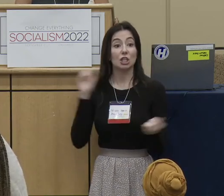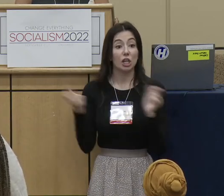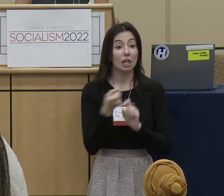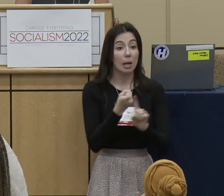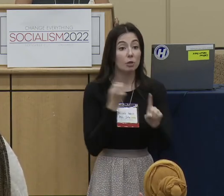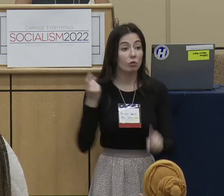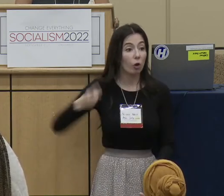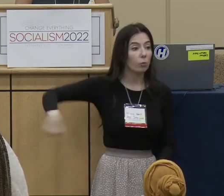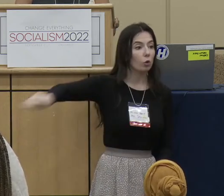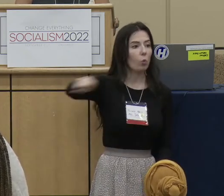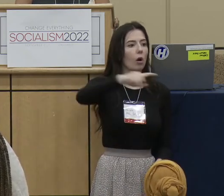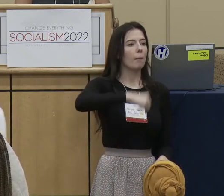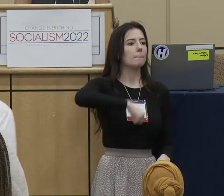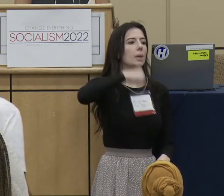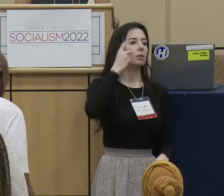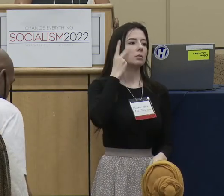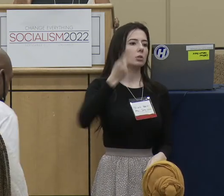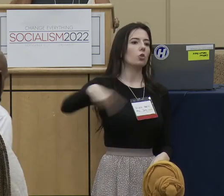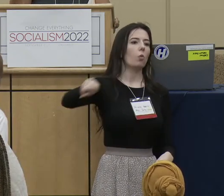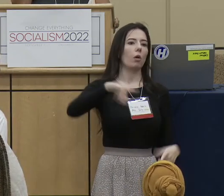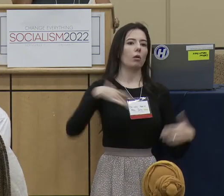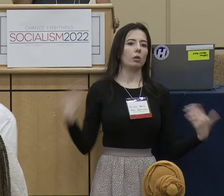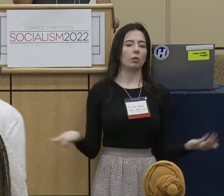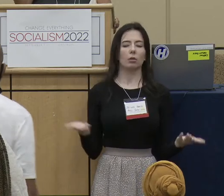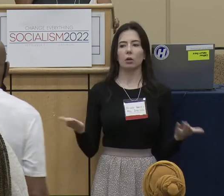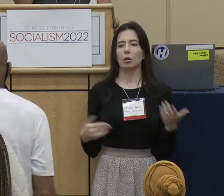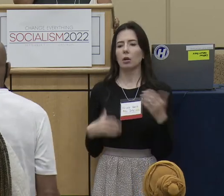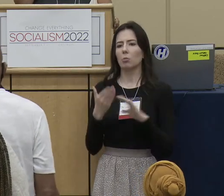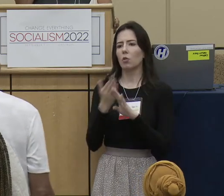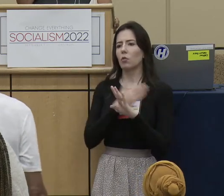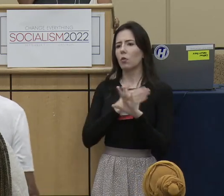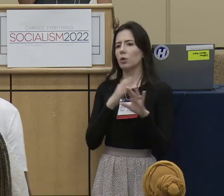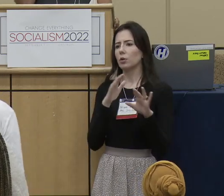place. Change comes through you. And I'm proud to see all